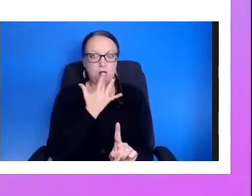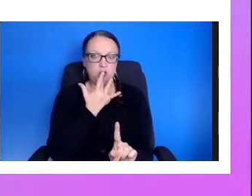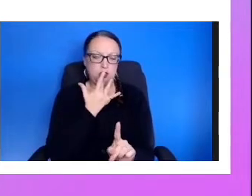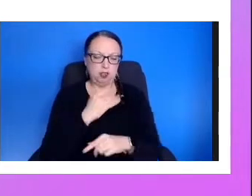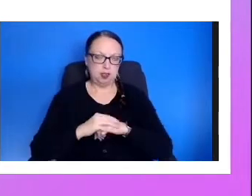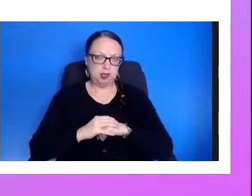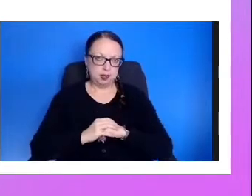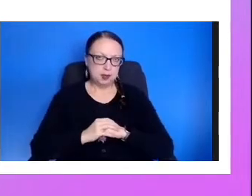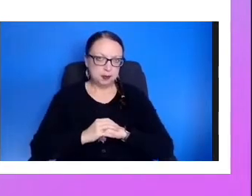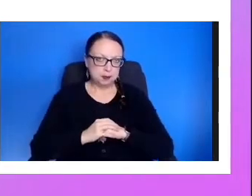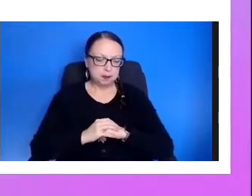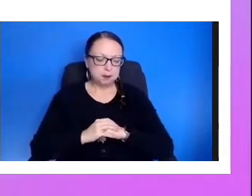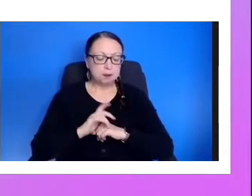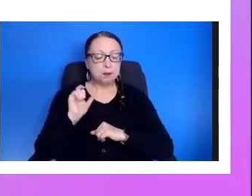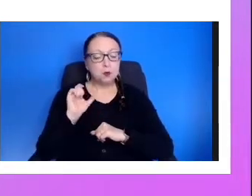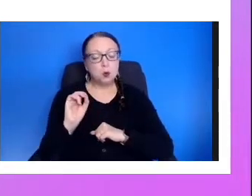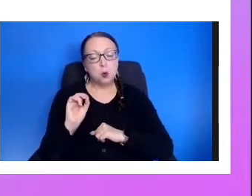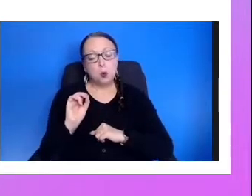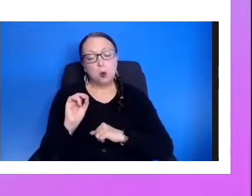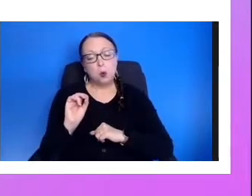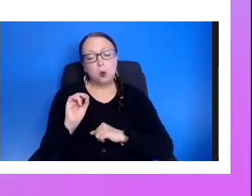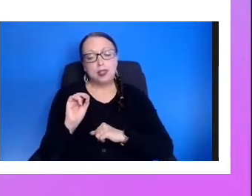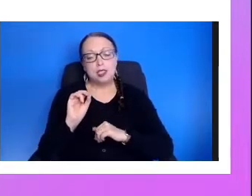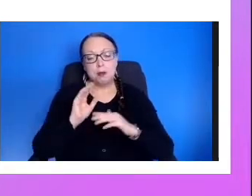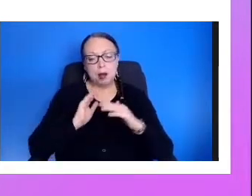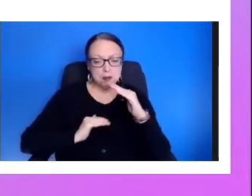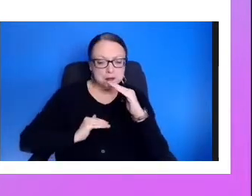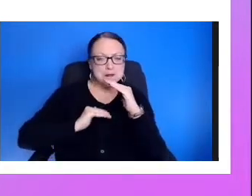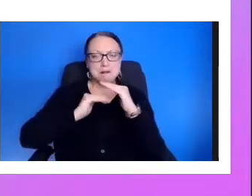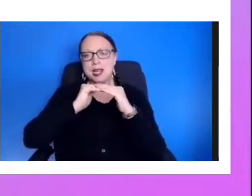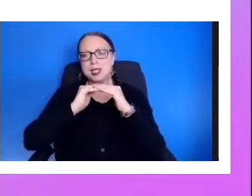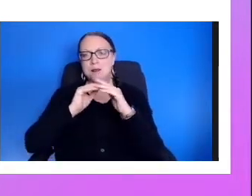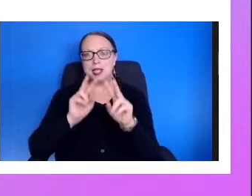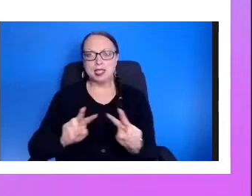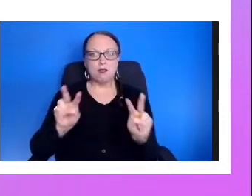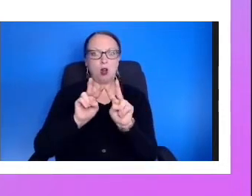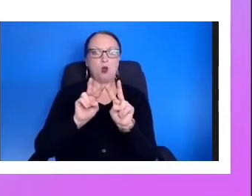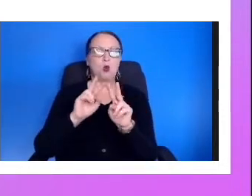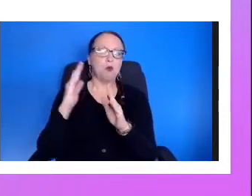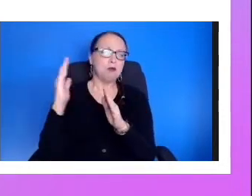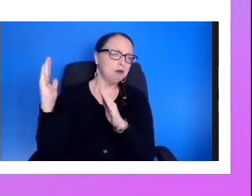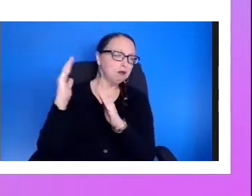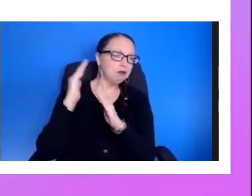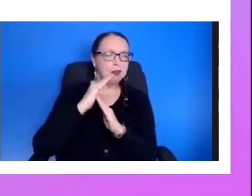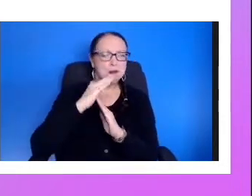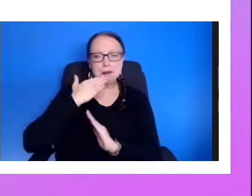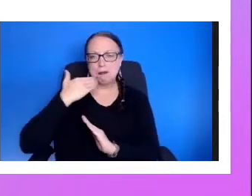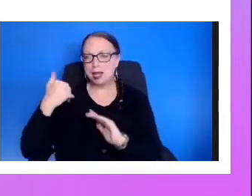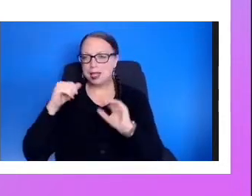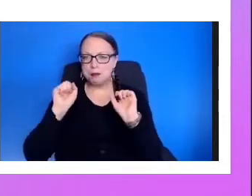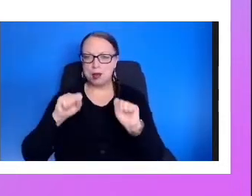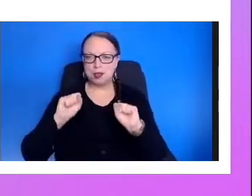so it's very much about maximizing value in the upside of this as opposed to just minimizing the risks